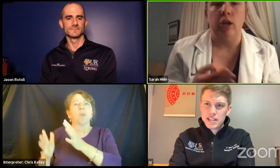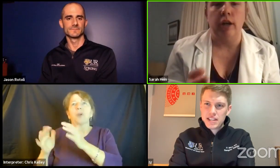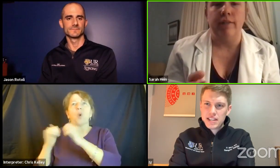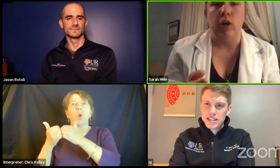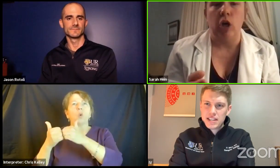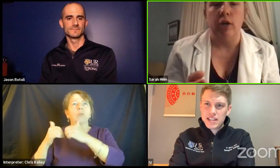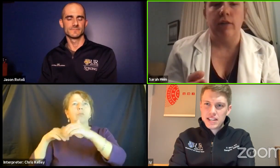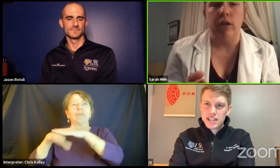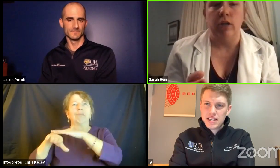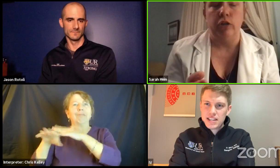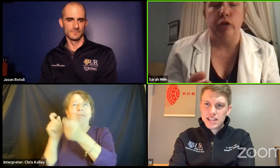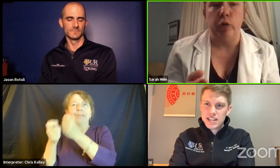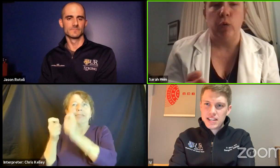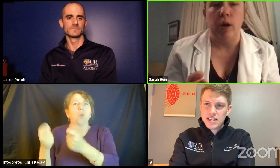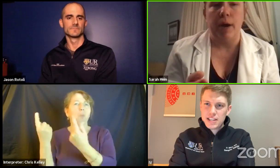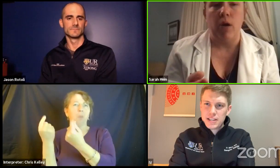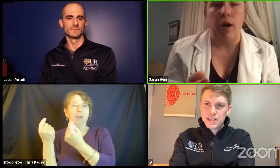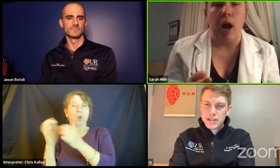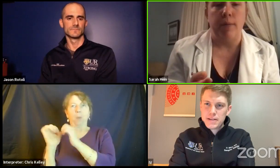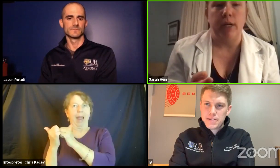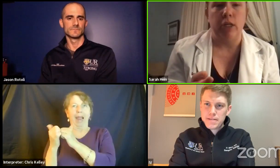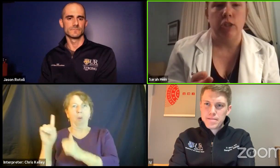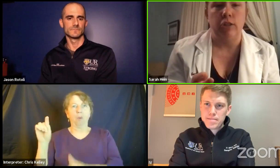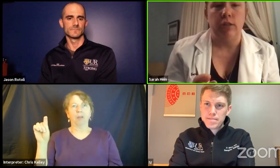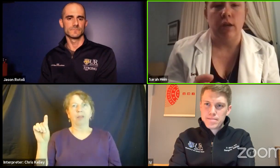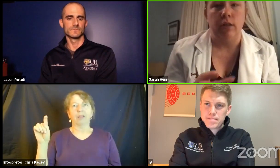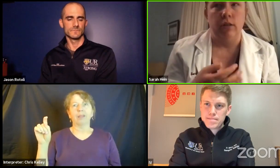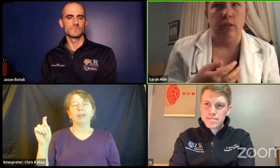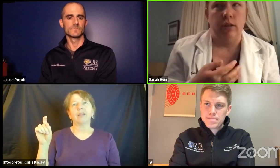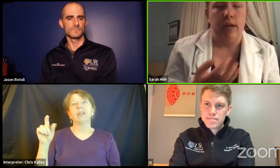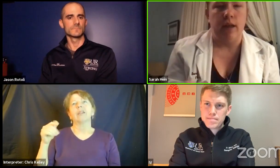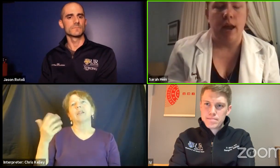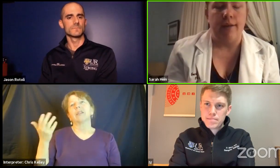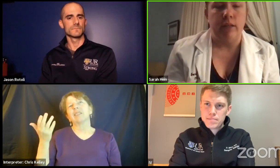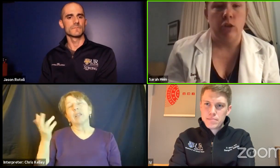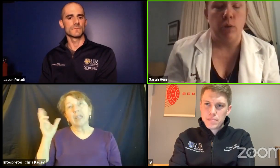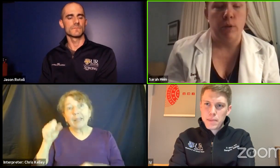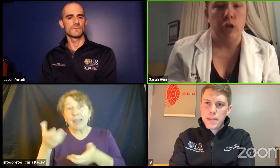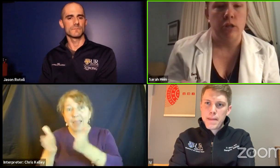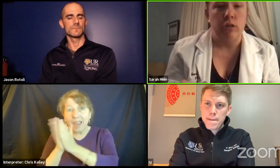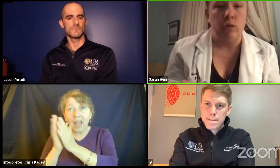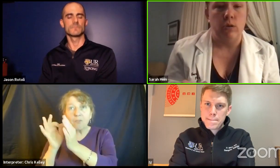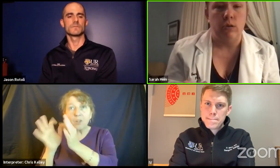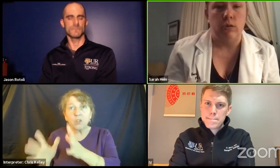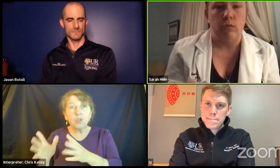Sometimes the noise level is so high you can't pay attention to anything. But when Jason and I